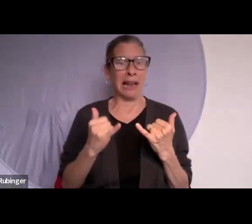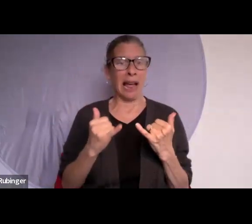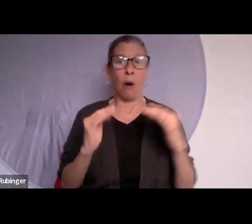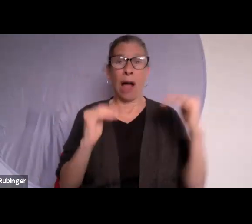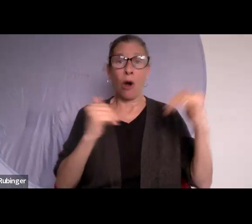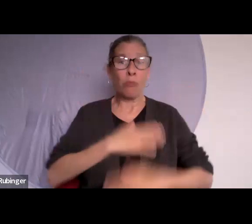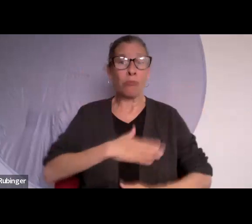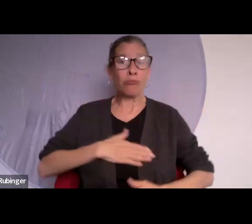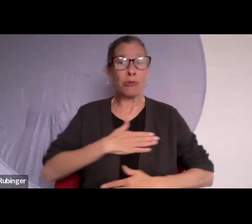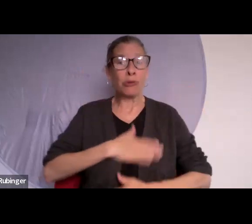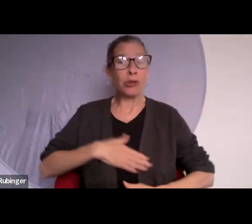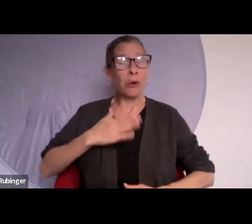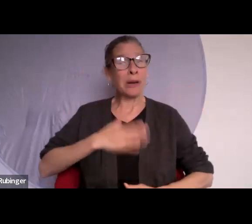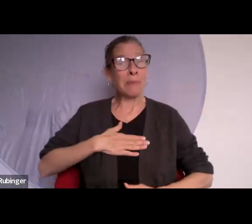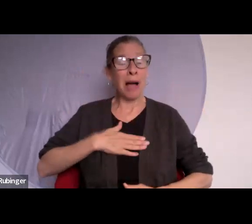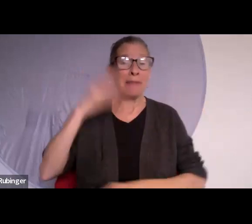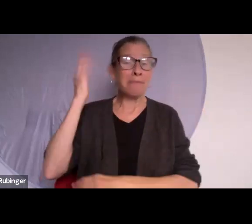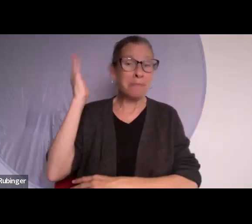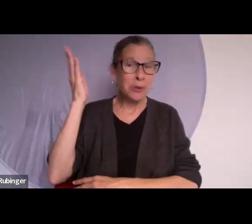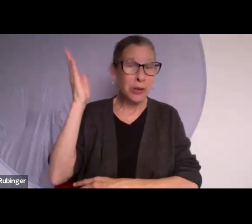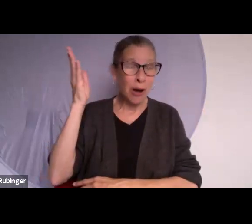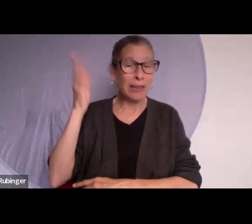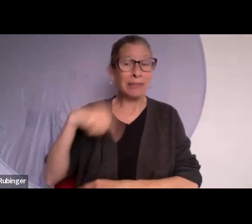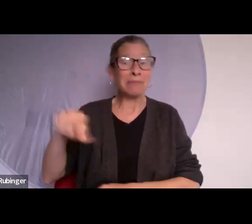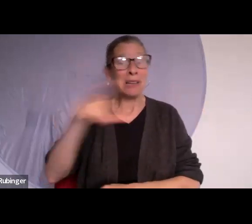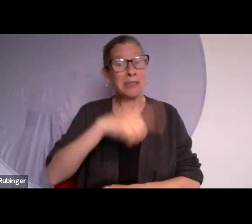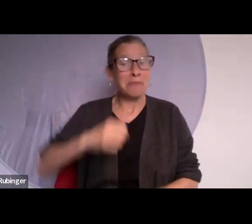my talk and that you got something out of it and that